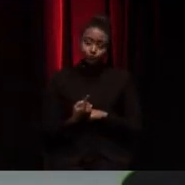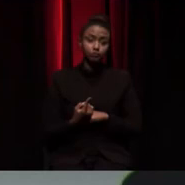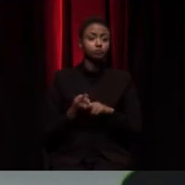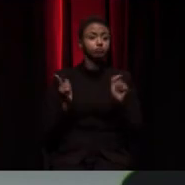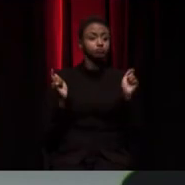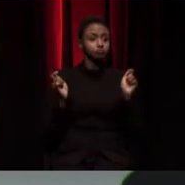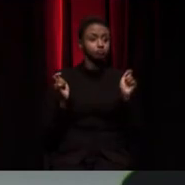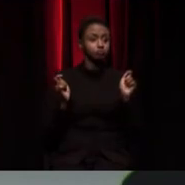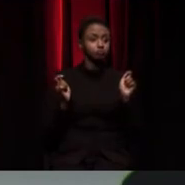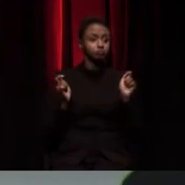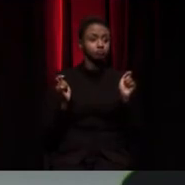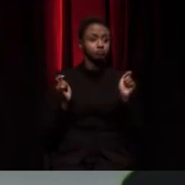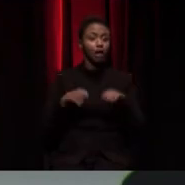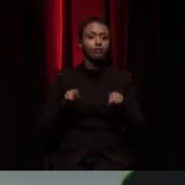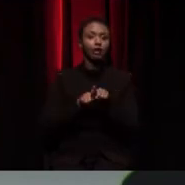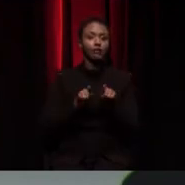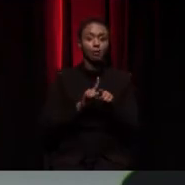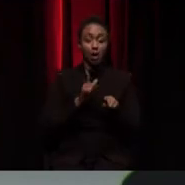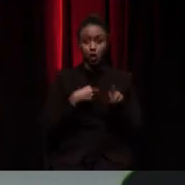They can sponsor content that we have produced,